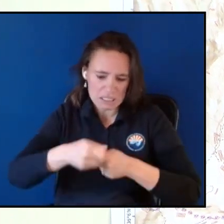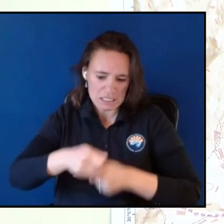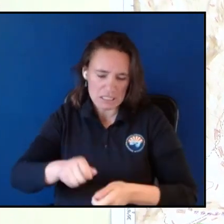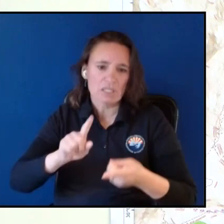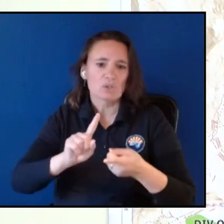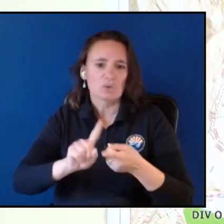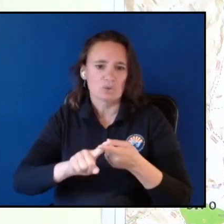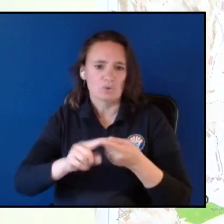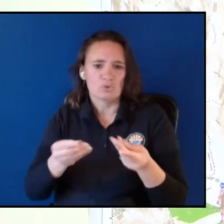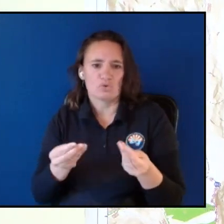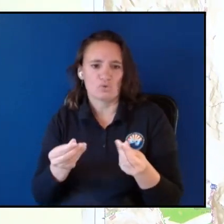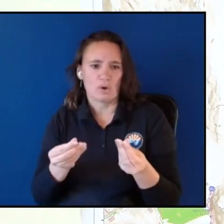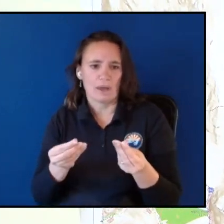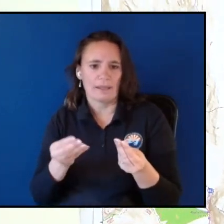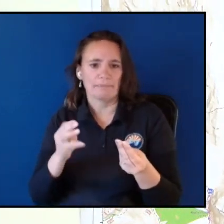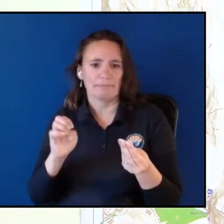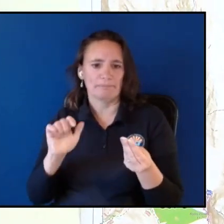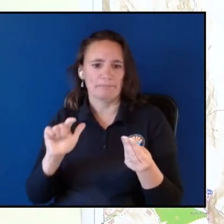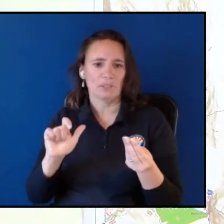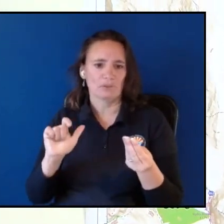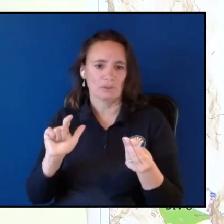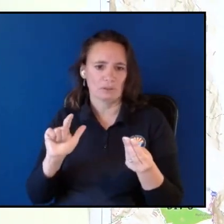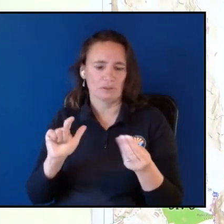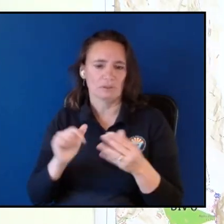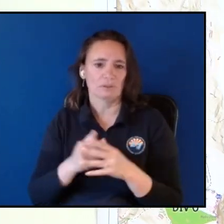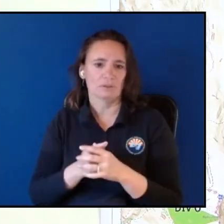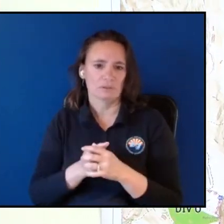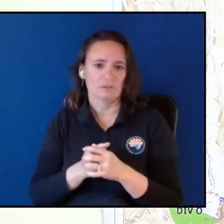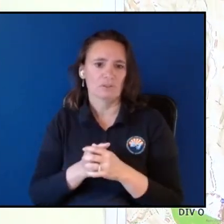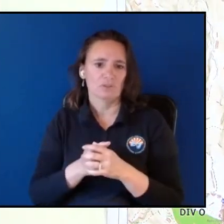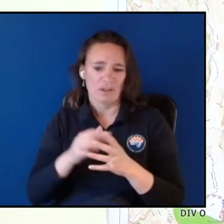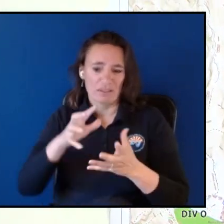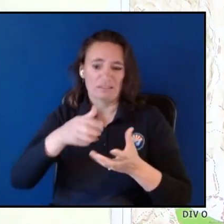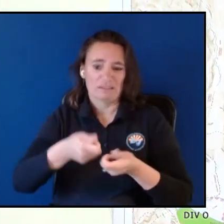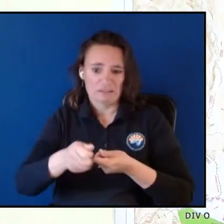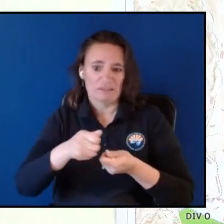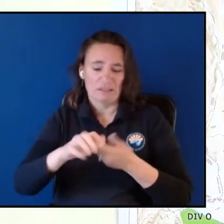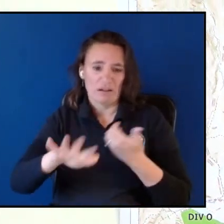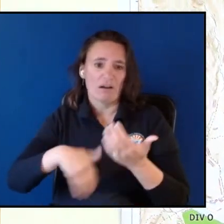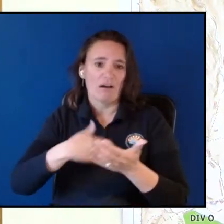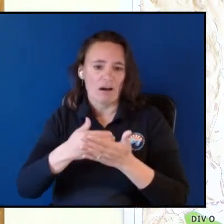all that organic material and that's what they're going to continue to do all the way along this fire's edge.